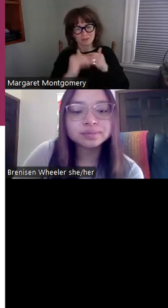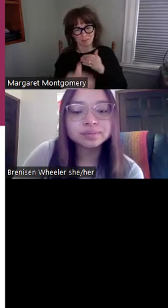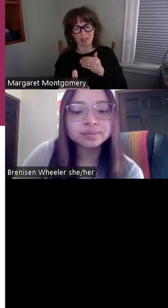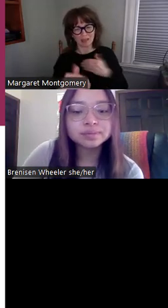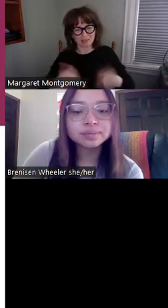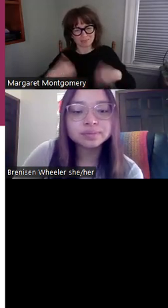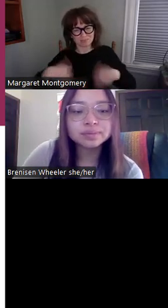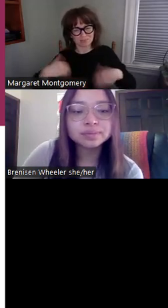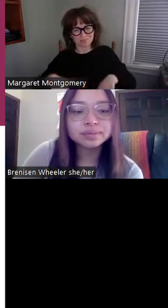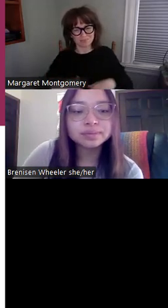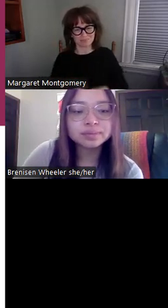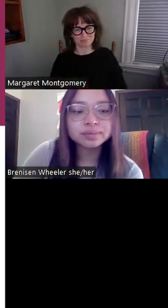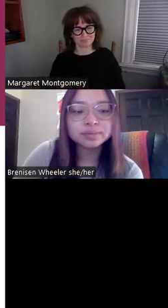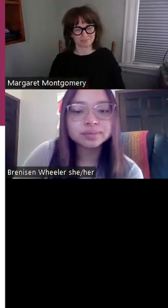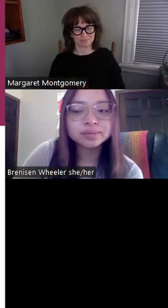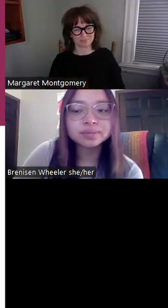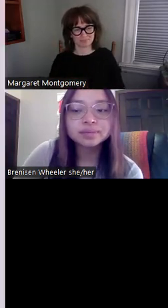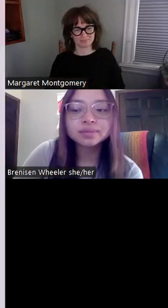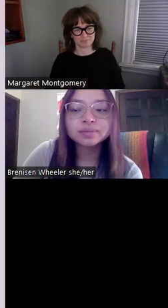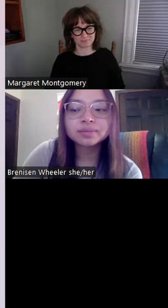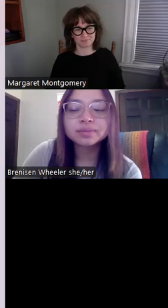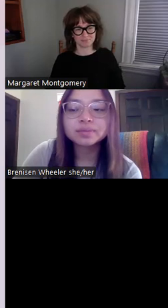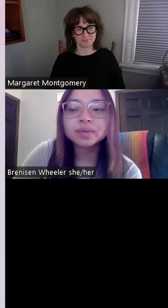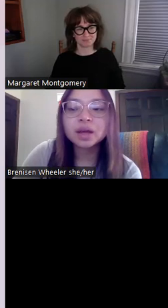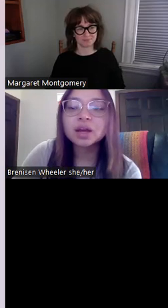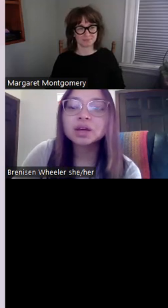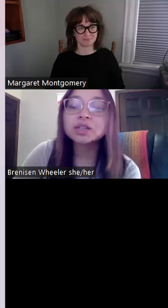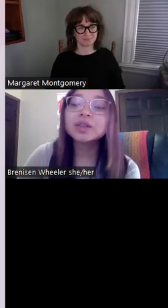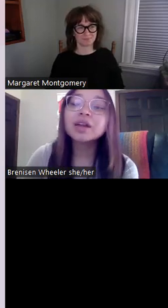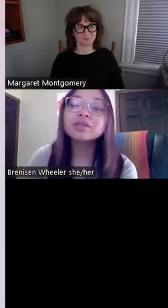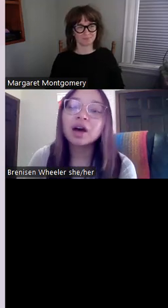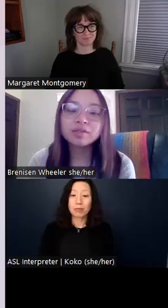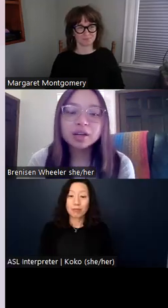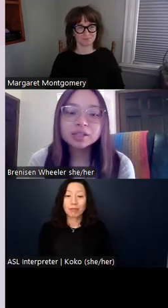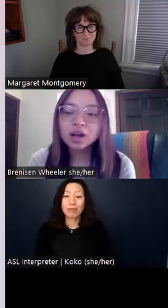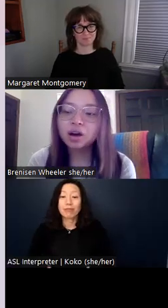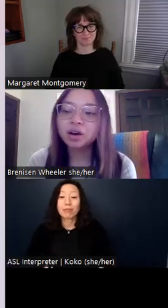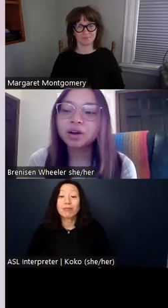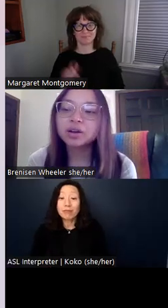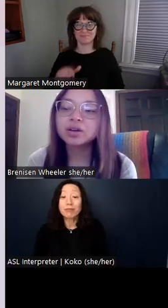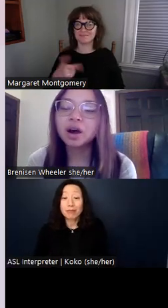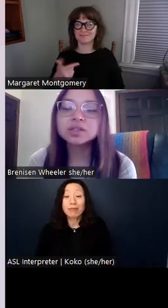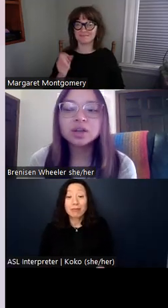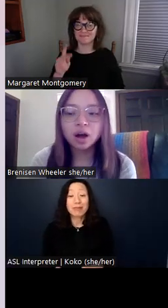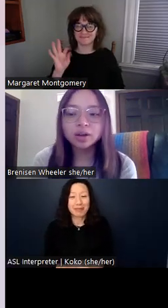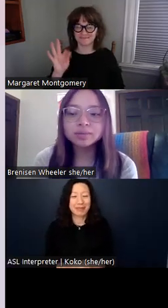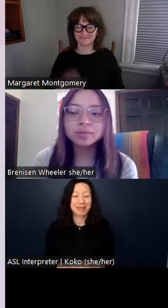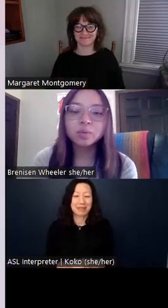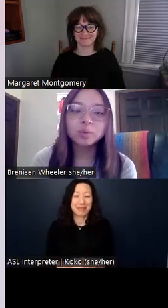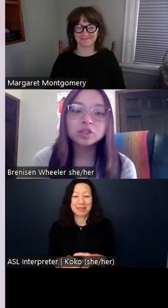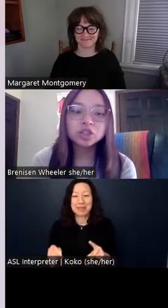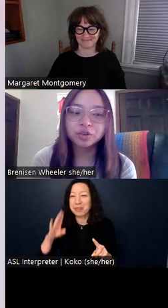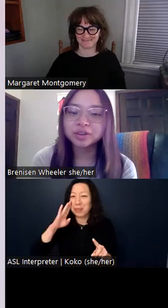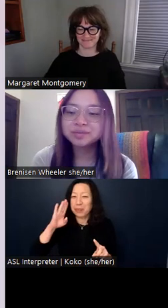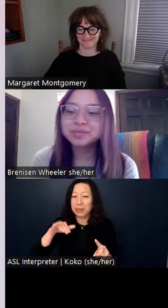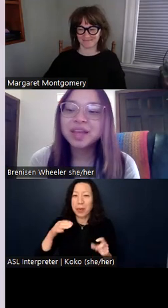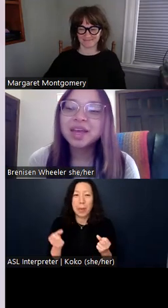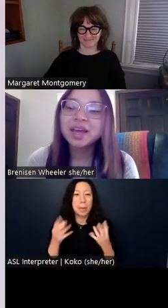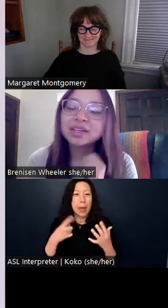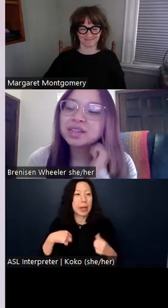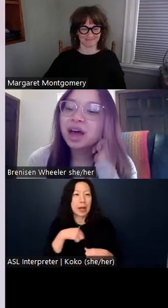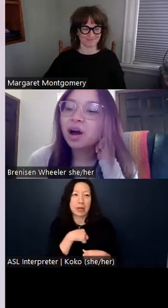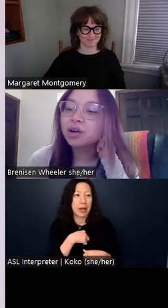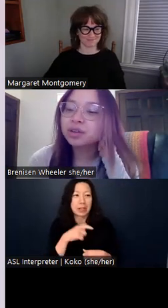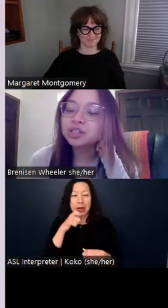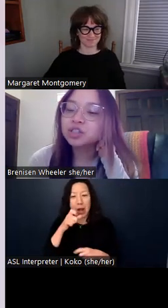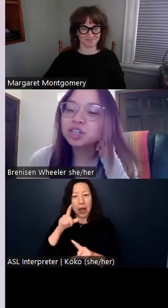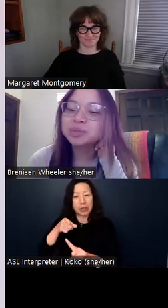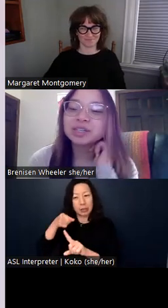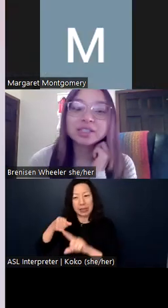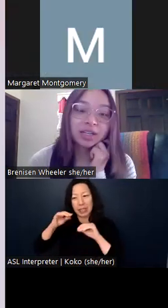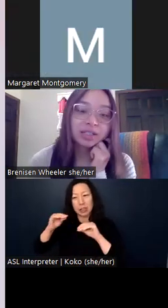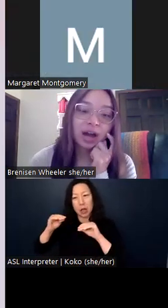12:14:11 We have a lot of us are not taught when we're children, is that all reliefs exist